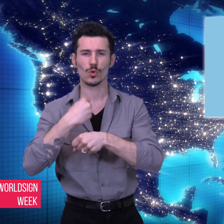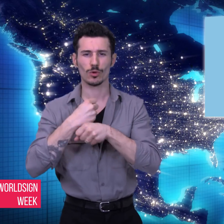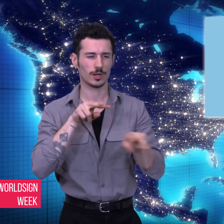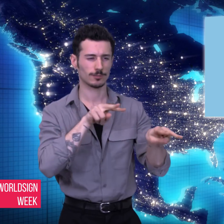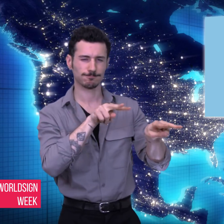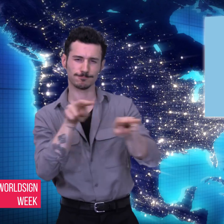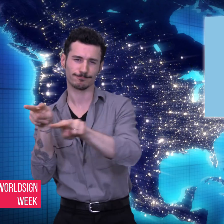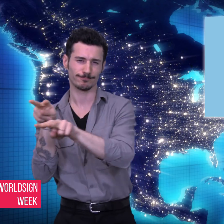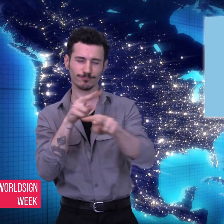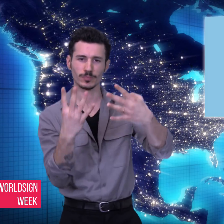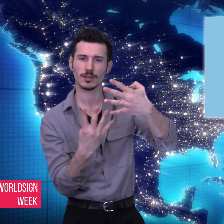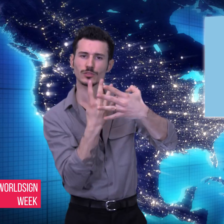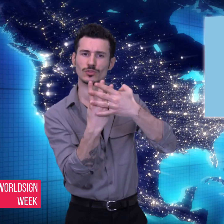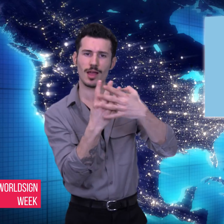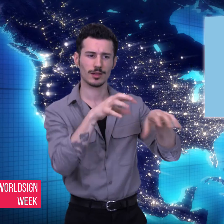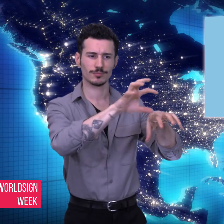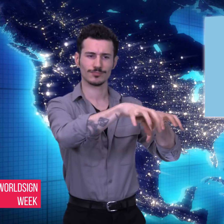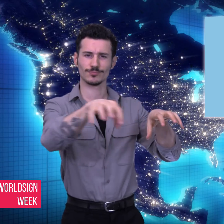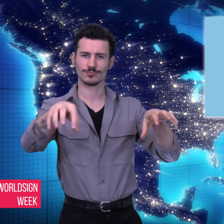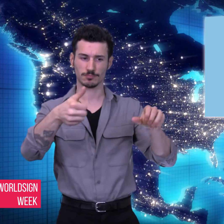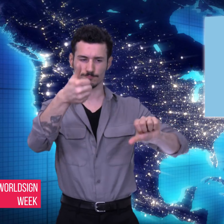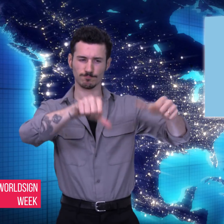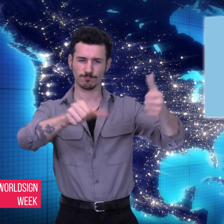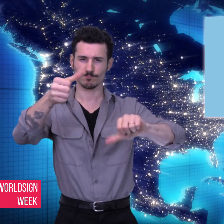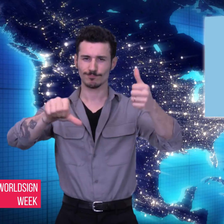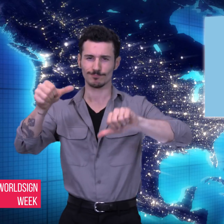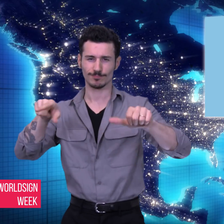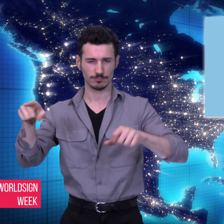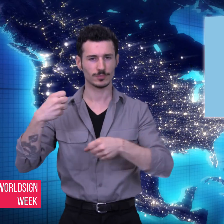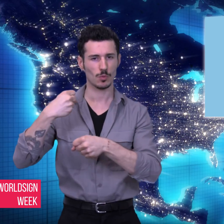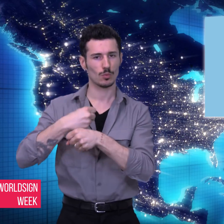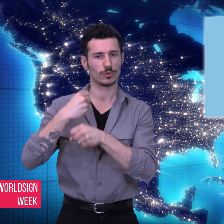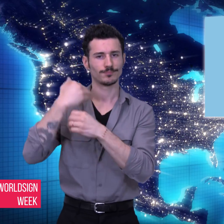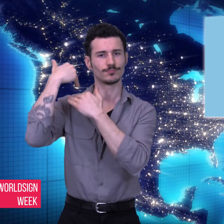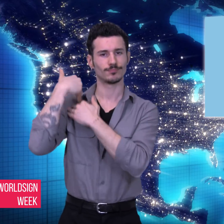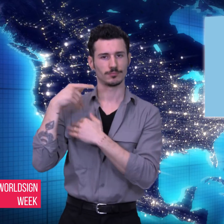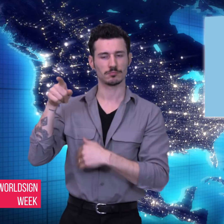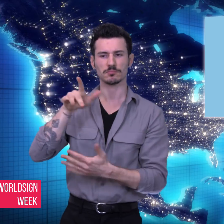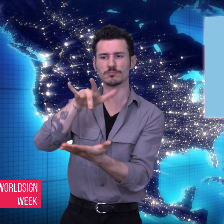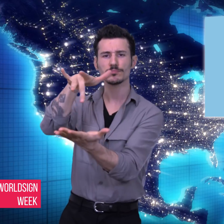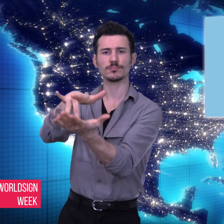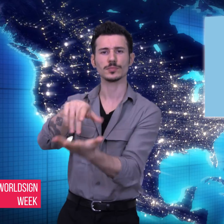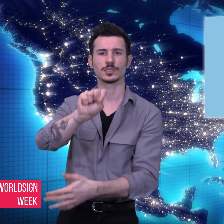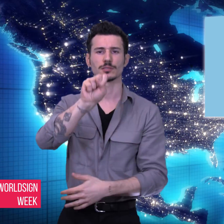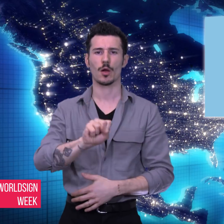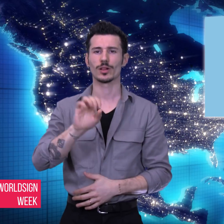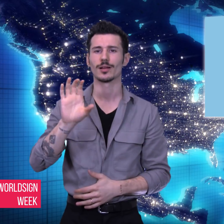state of South Carolina that operates prisons has